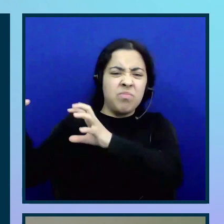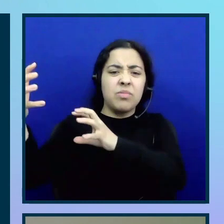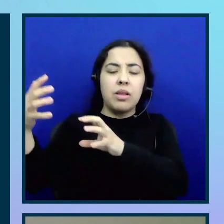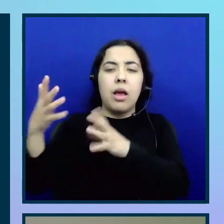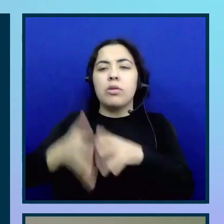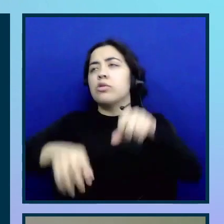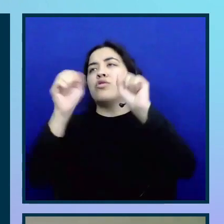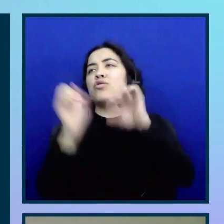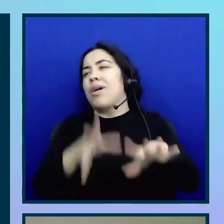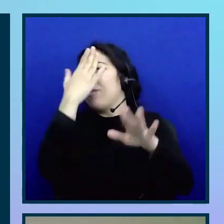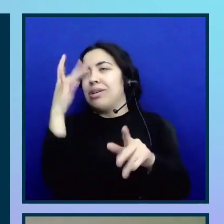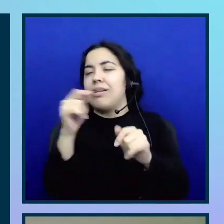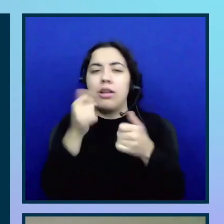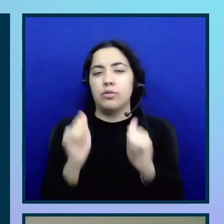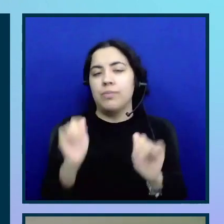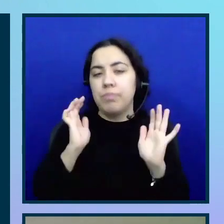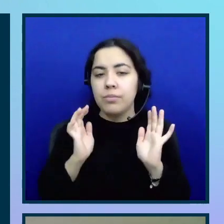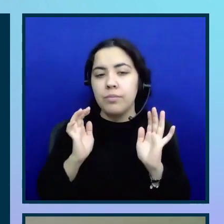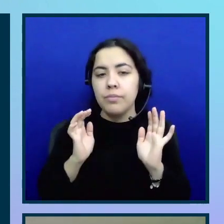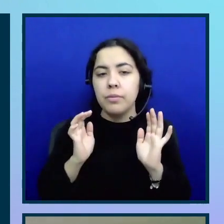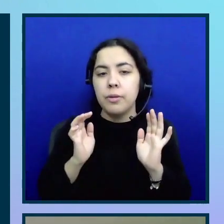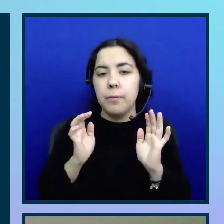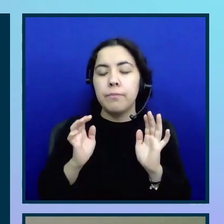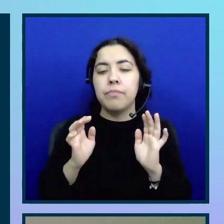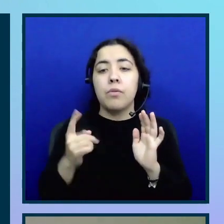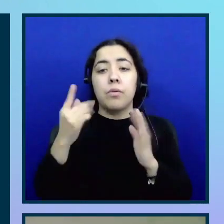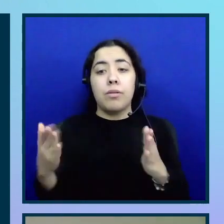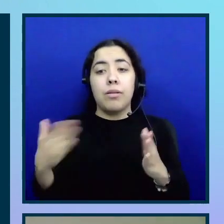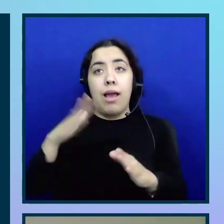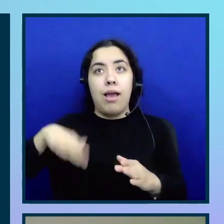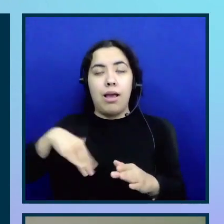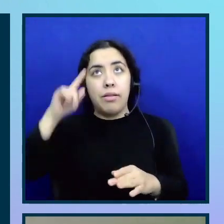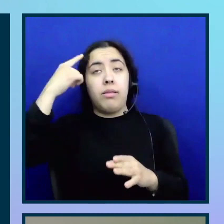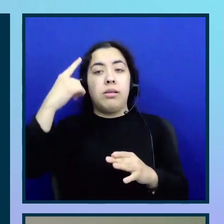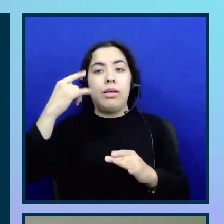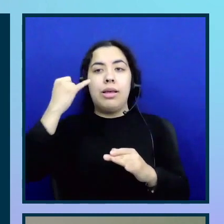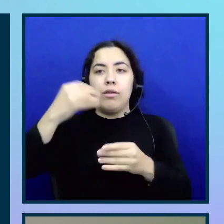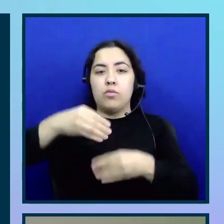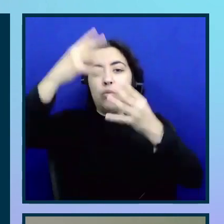And something I hadn't been thinking about is needing to scroll a lot to find information within a table,